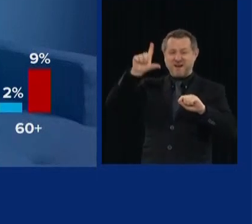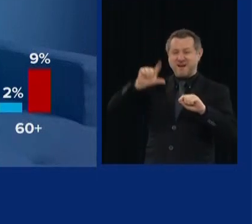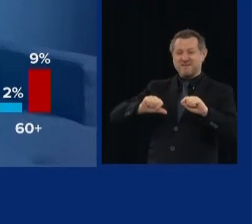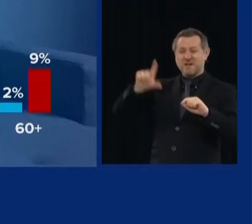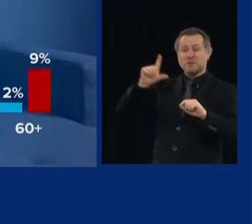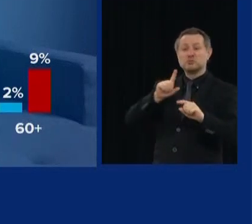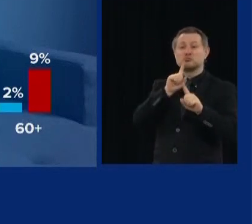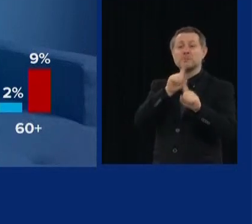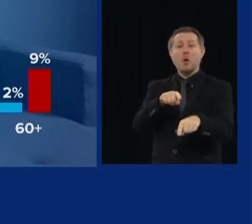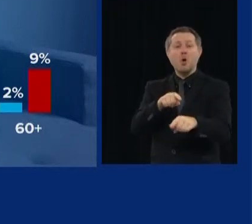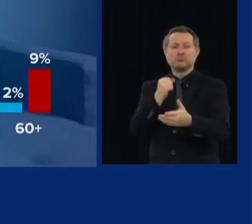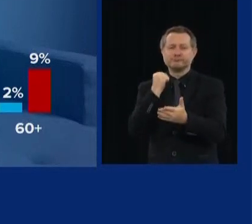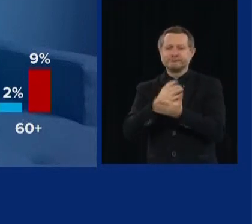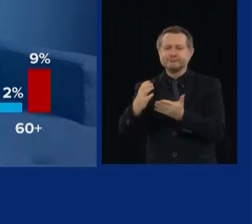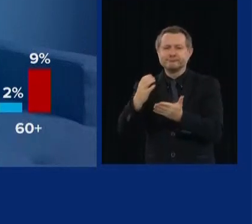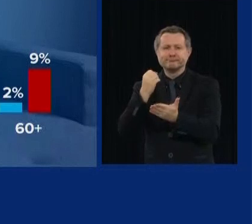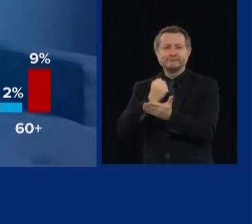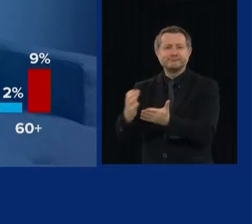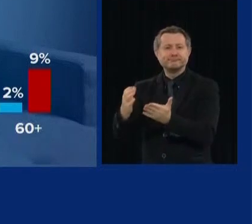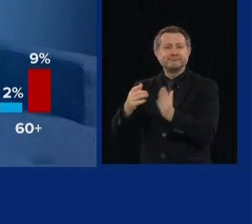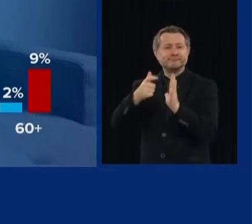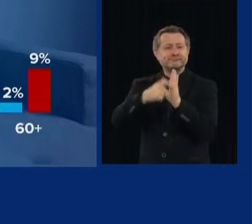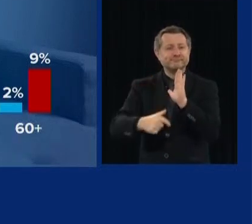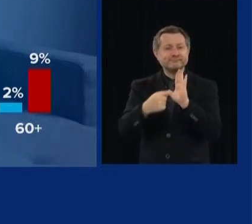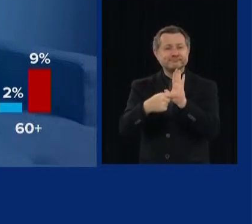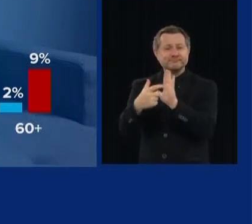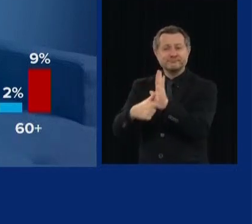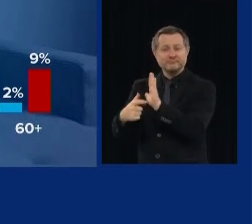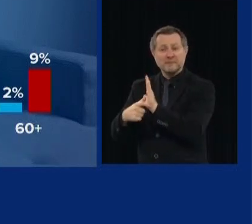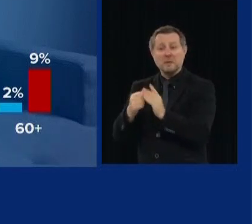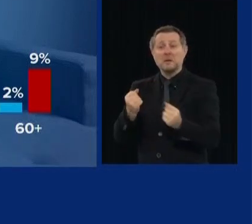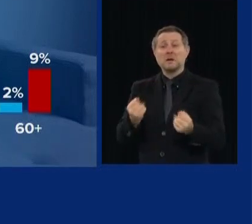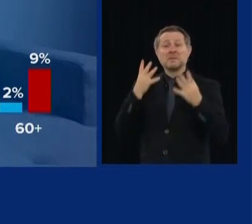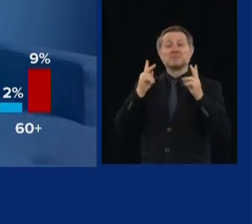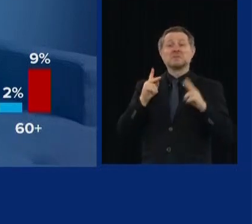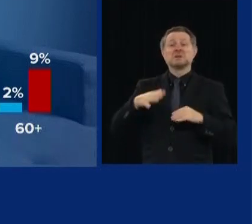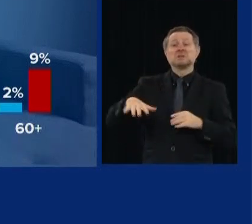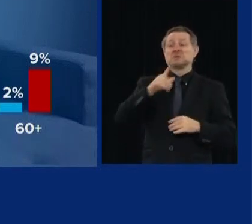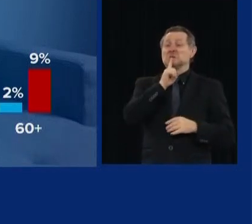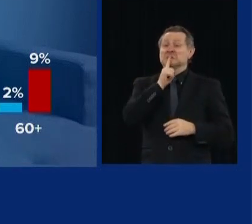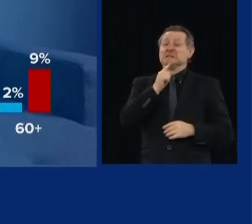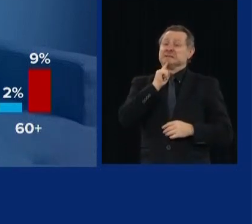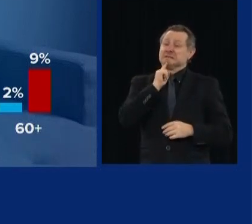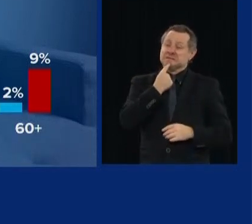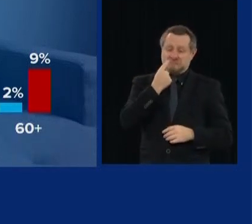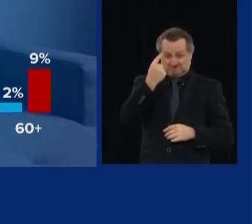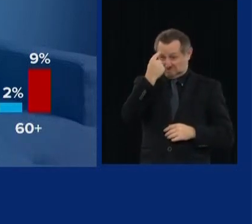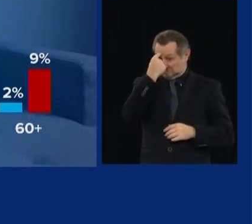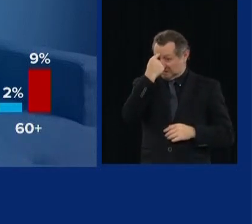PEOPLE. BUT WITH SOME OF THESE NUMBERS NOW THAT PEOPLE ARE REPORTING,